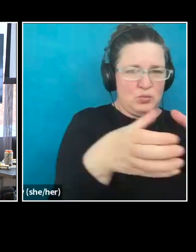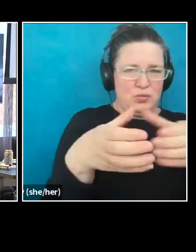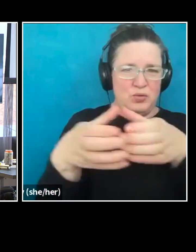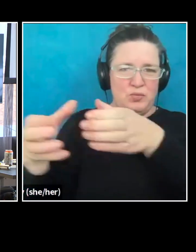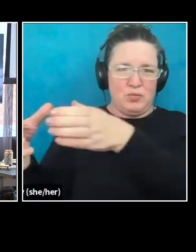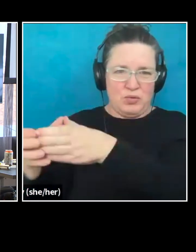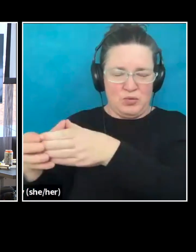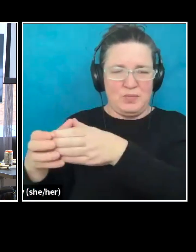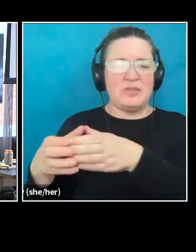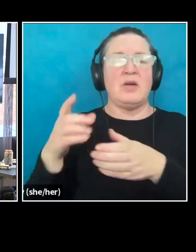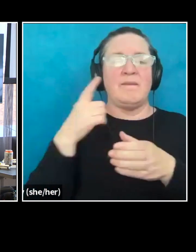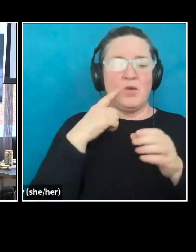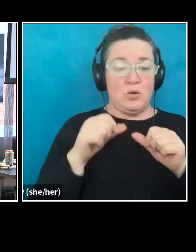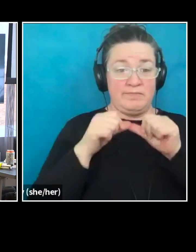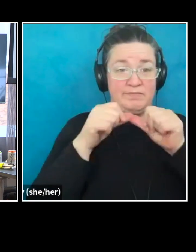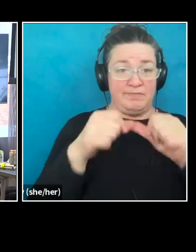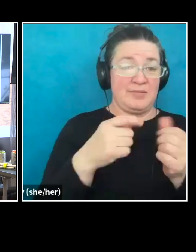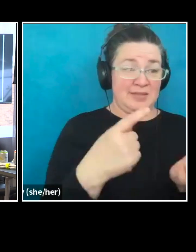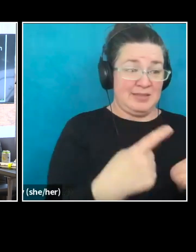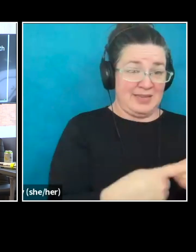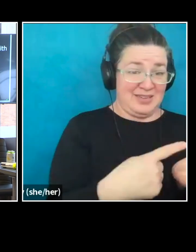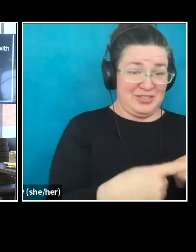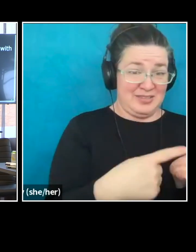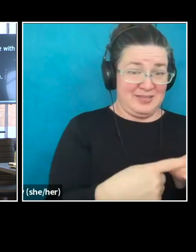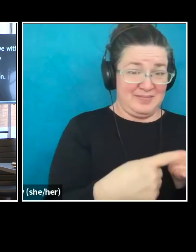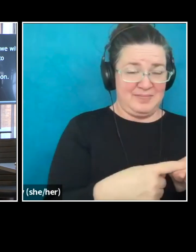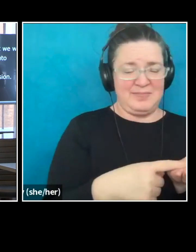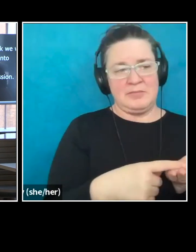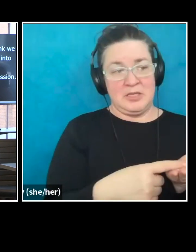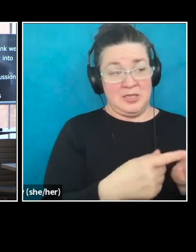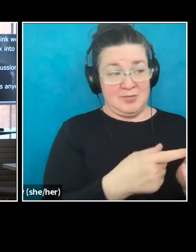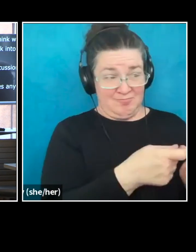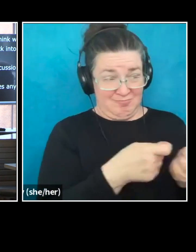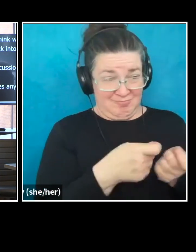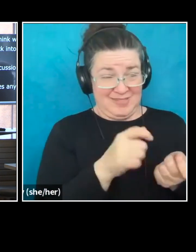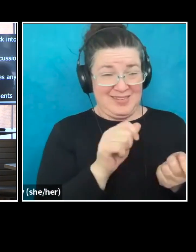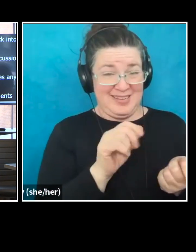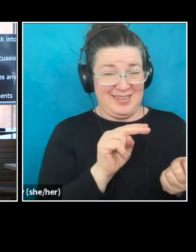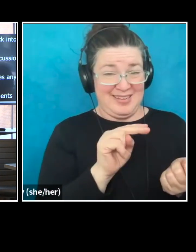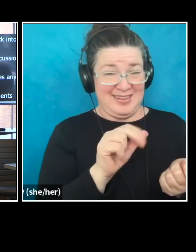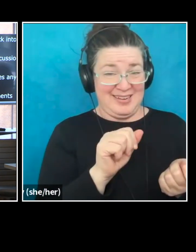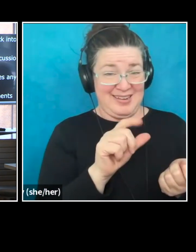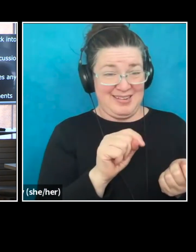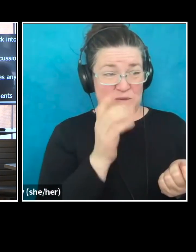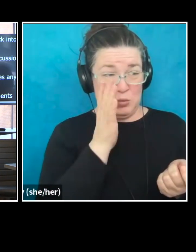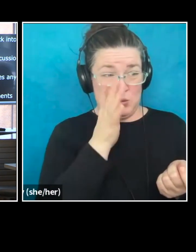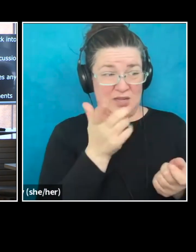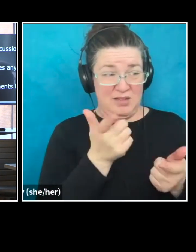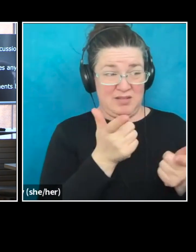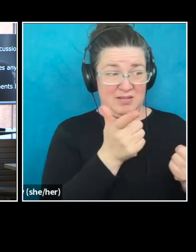get grabbed here. Does anyone have any last questions or comments before we wrap up? Last